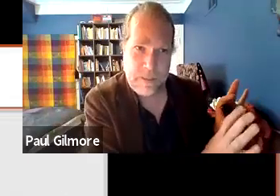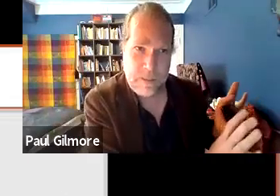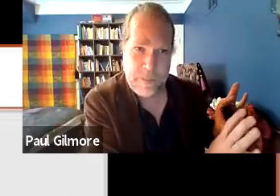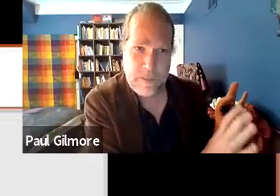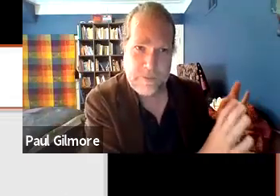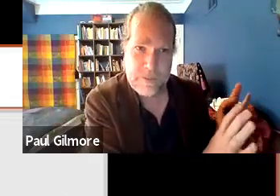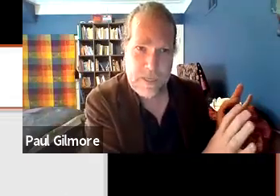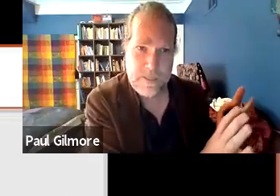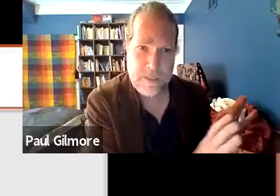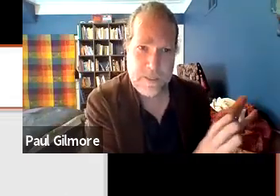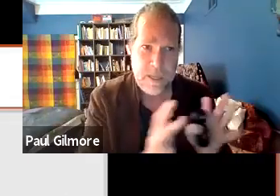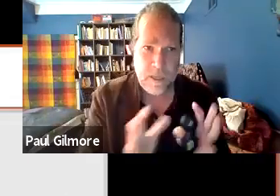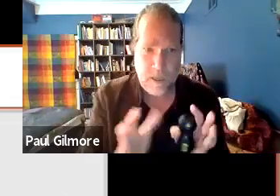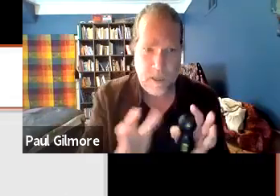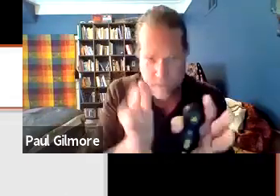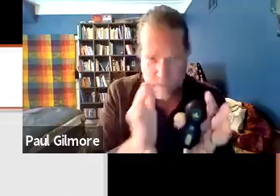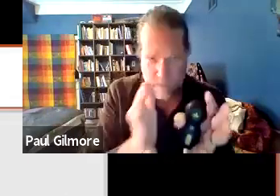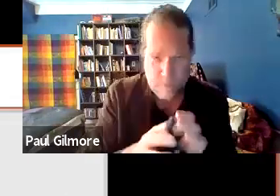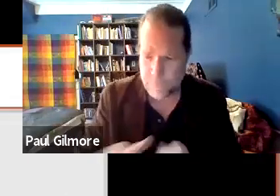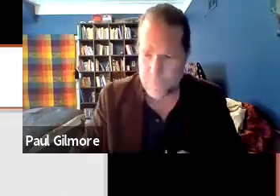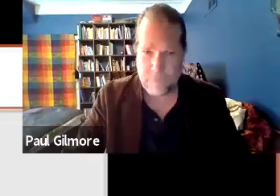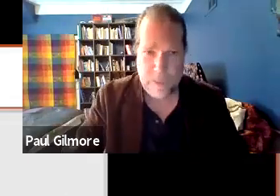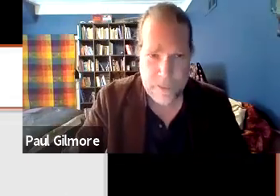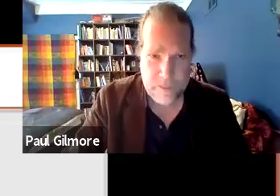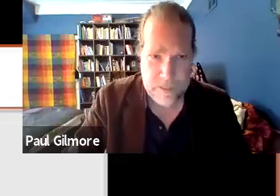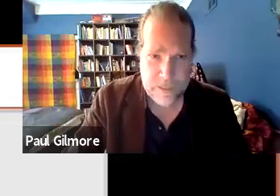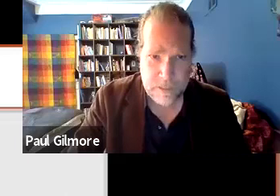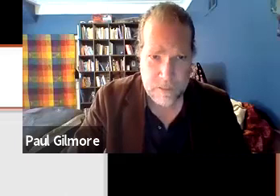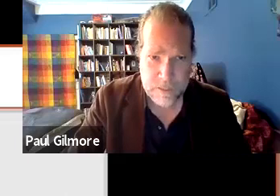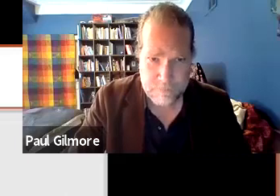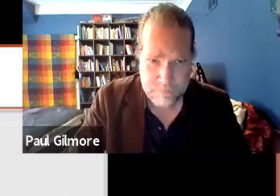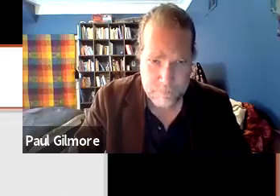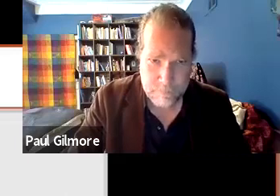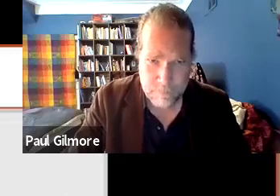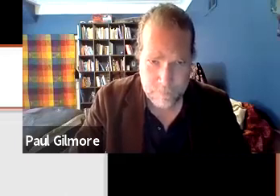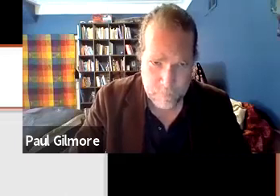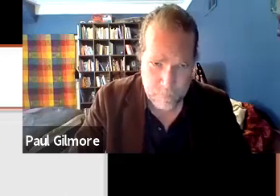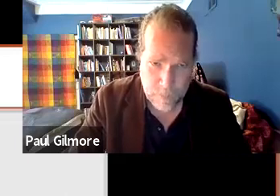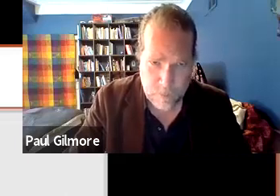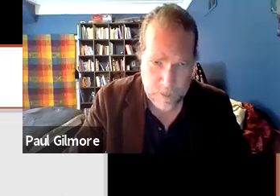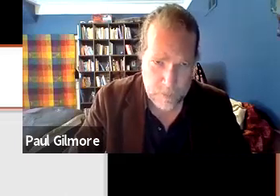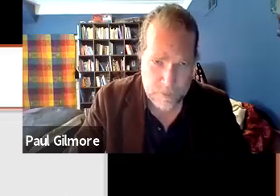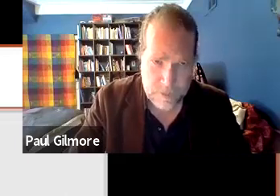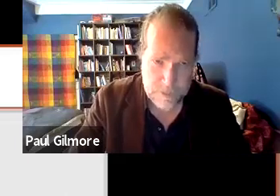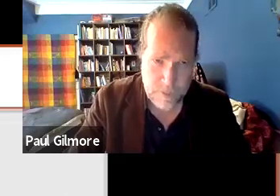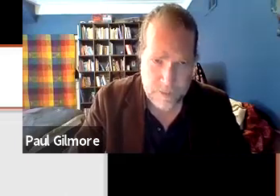little bit of an aside here, and and if we look at this, this incredible increase rate